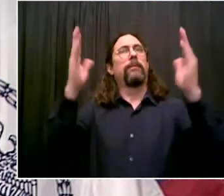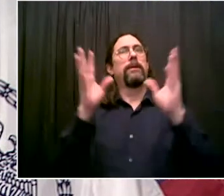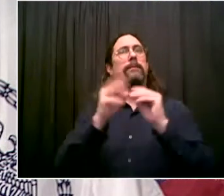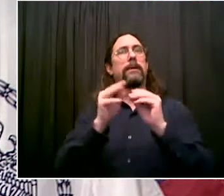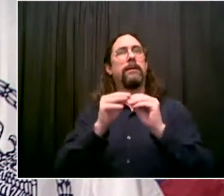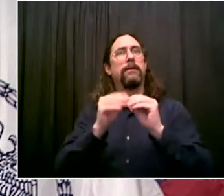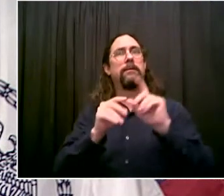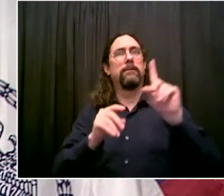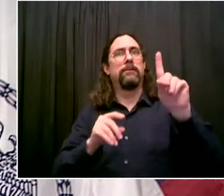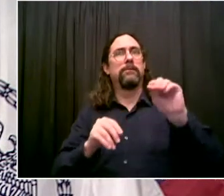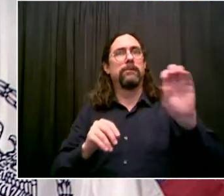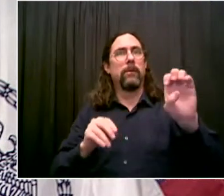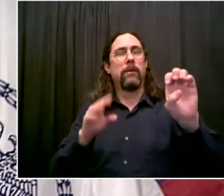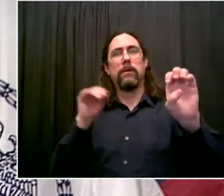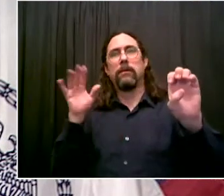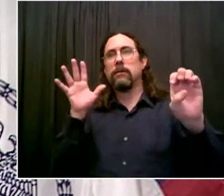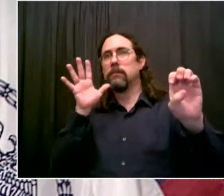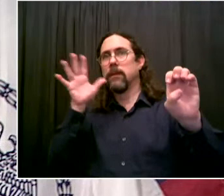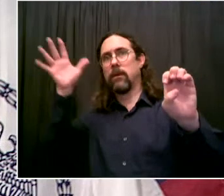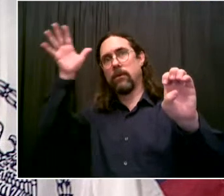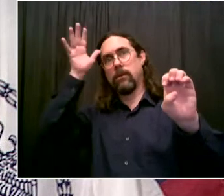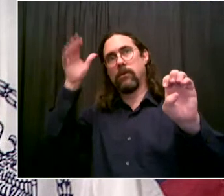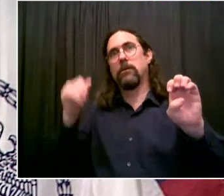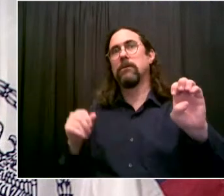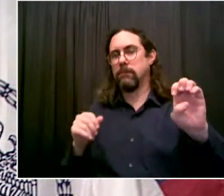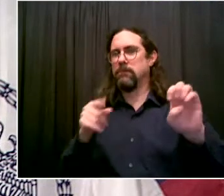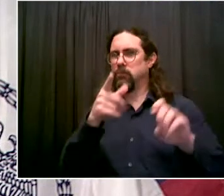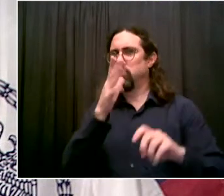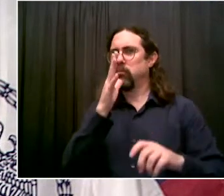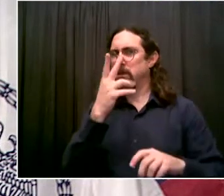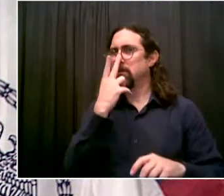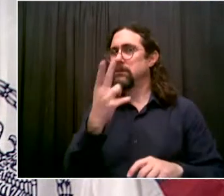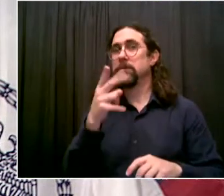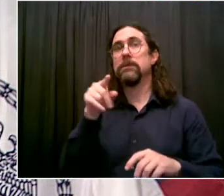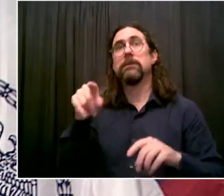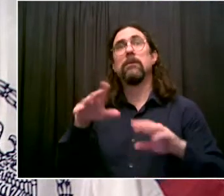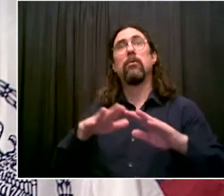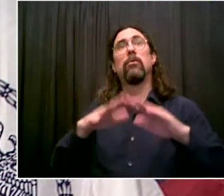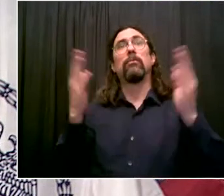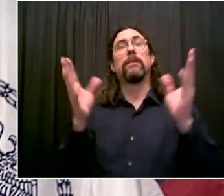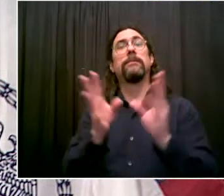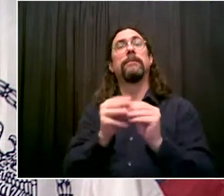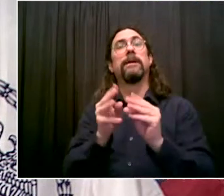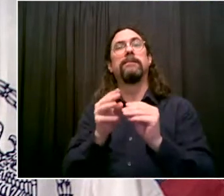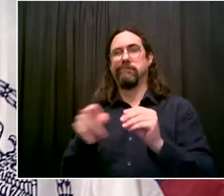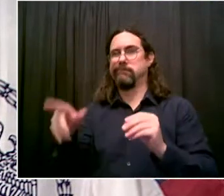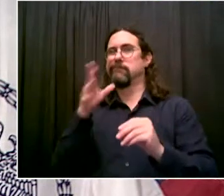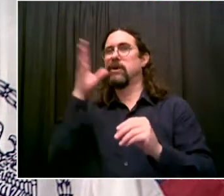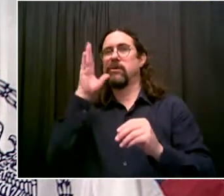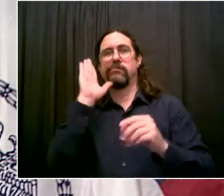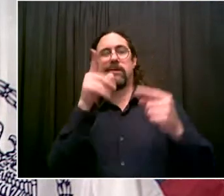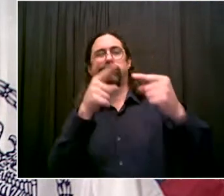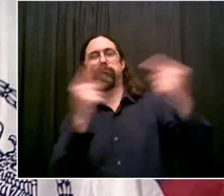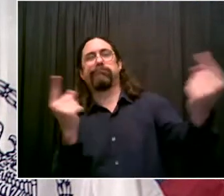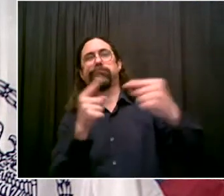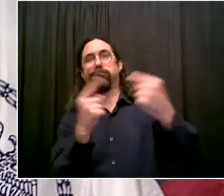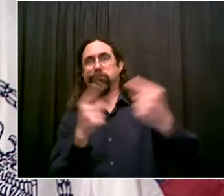THINK YOU'RE GOING TO FIND EWHN U YOHAVE MORE MEETINGS WITH PARENTS THAT THERE ARE SEVERAL WHO ARE GOING TO BE DISAGREEING WITH YOU. THAT'S THE ONLY QUESTION I HAVE FOR TODAY.